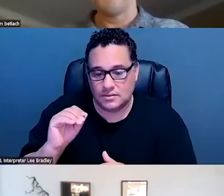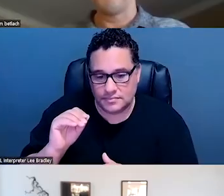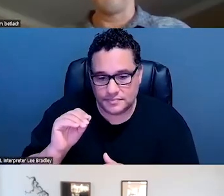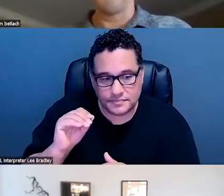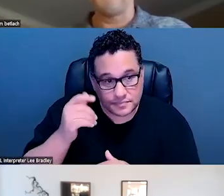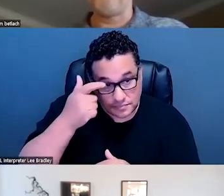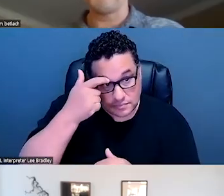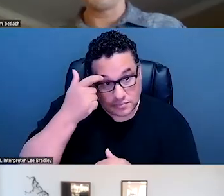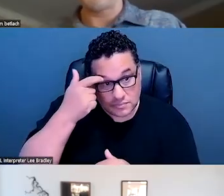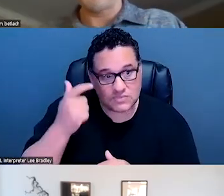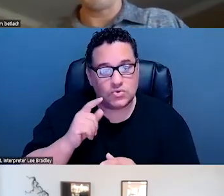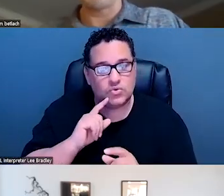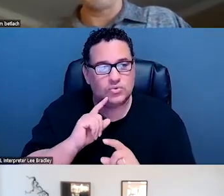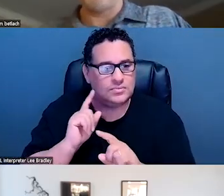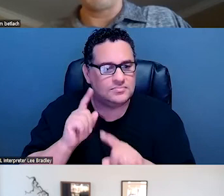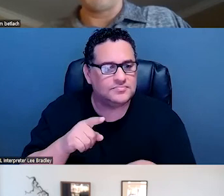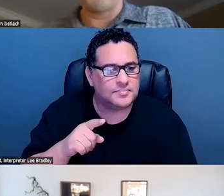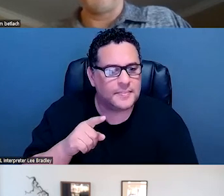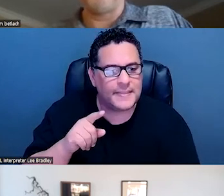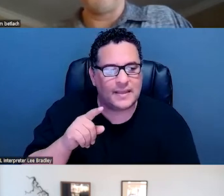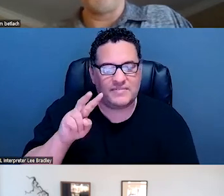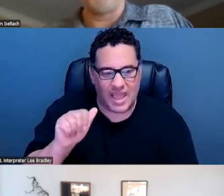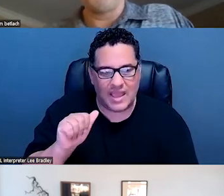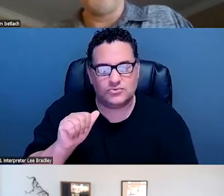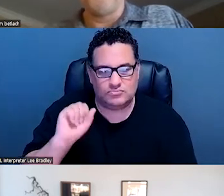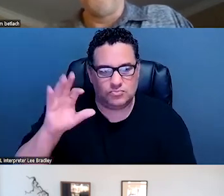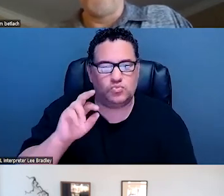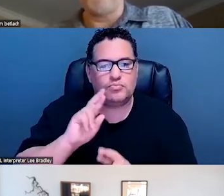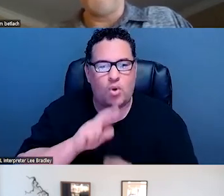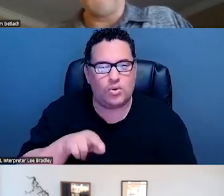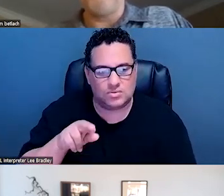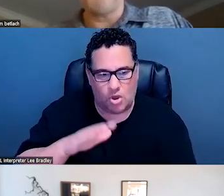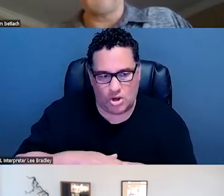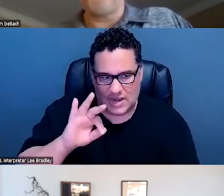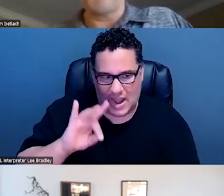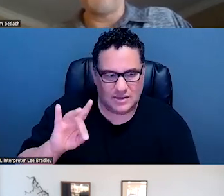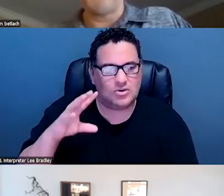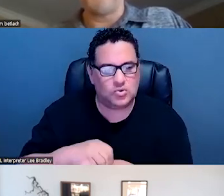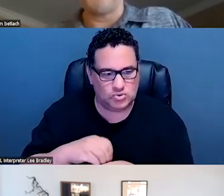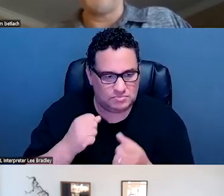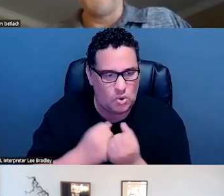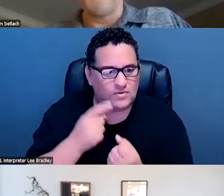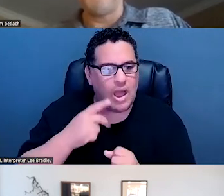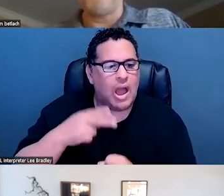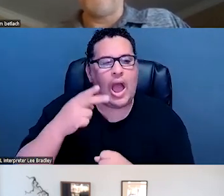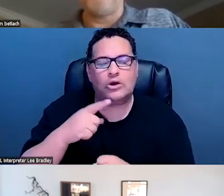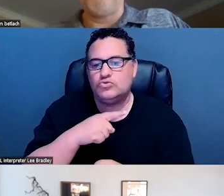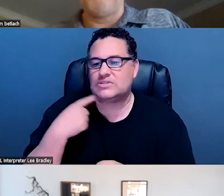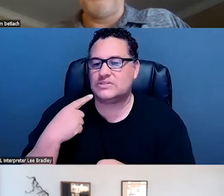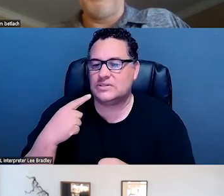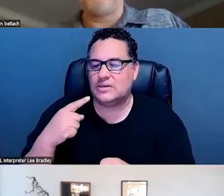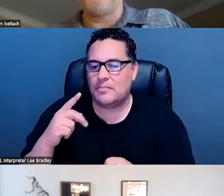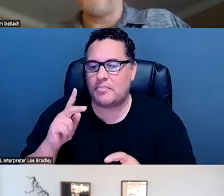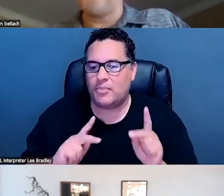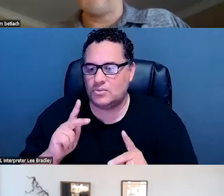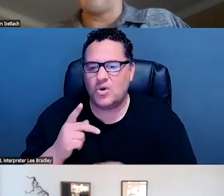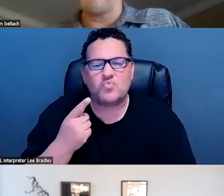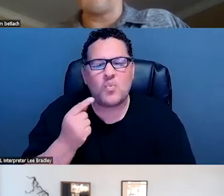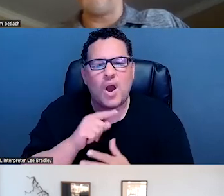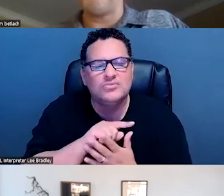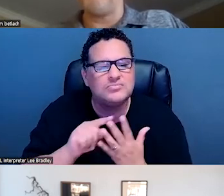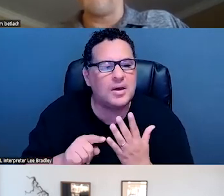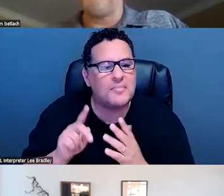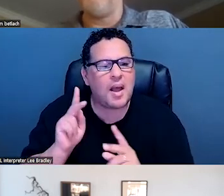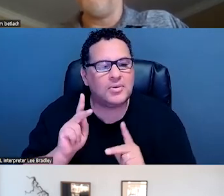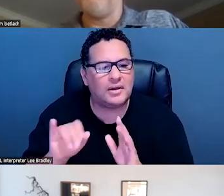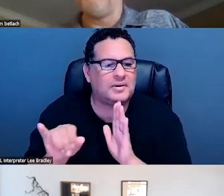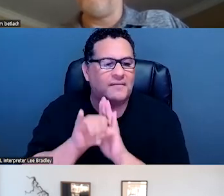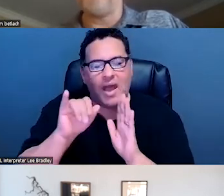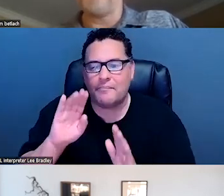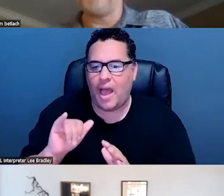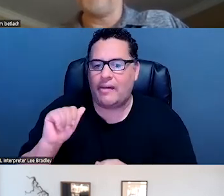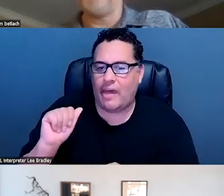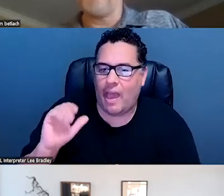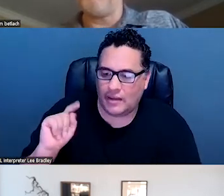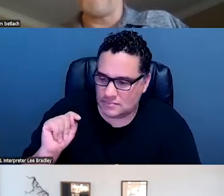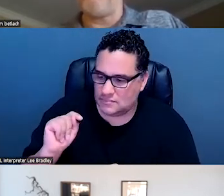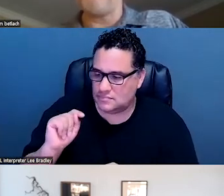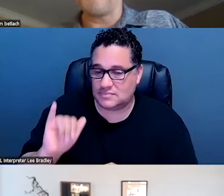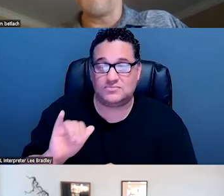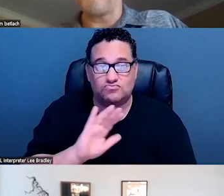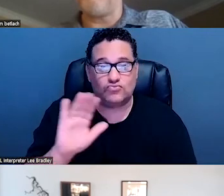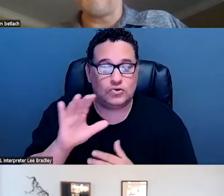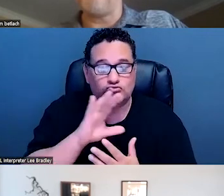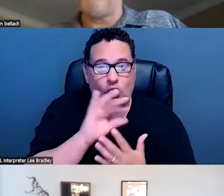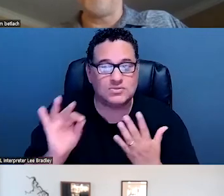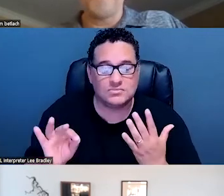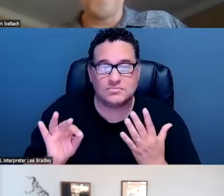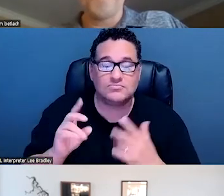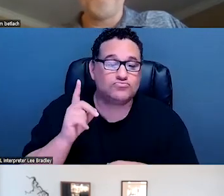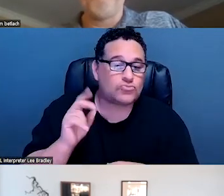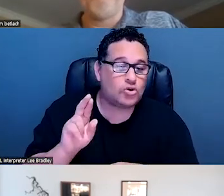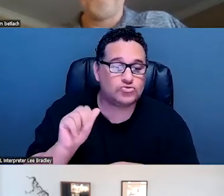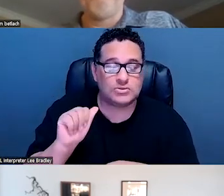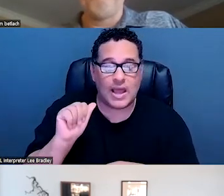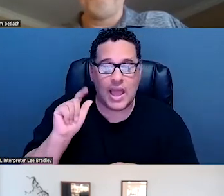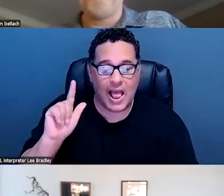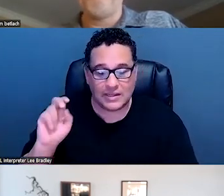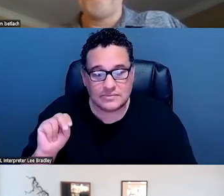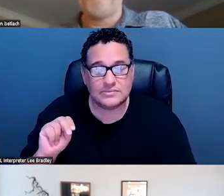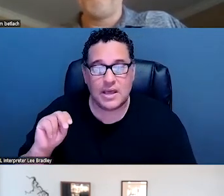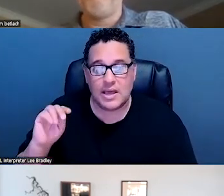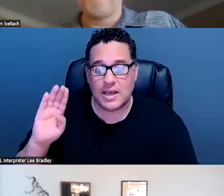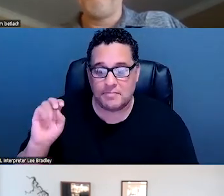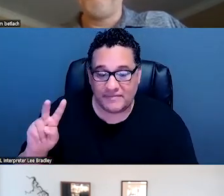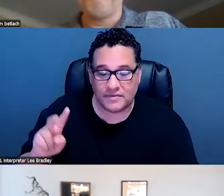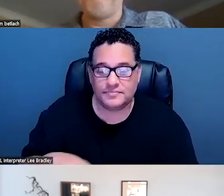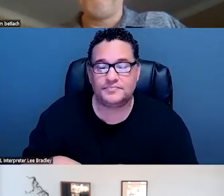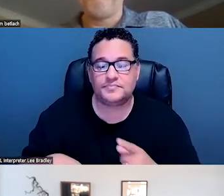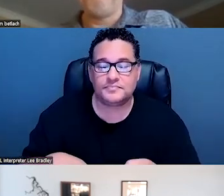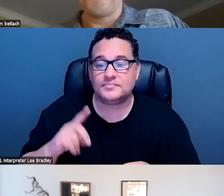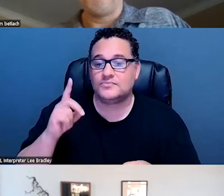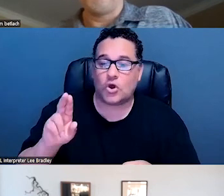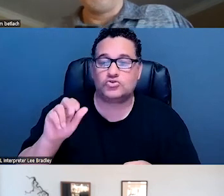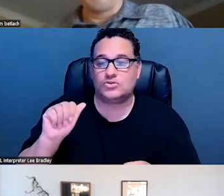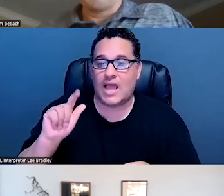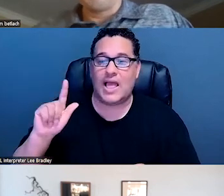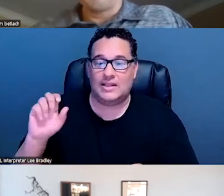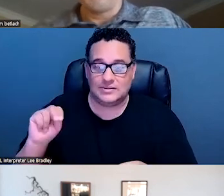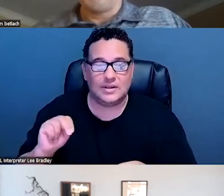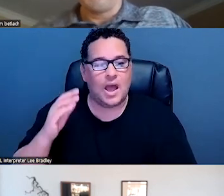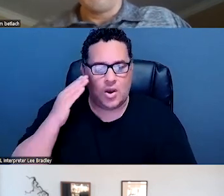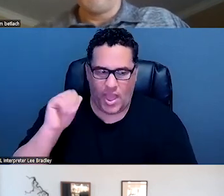INCLUDING SUPPORTS FOR HIGH RISK POPULATIONS. >> I KNOW A IS CORRECT. THAT'S FOR SURE. BEV,